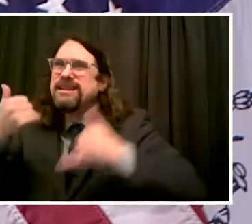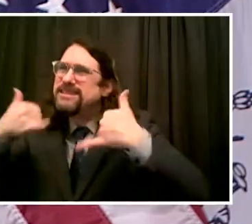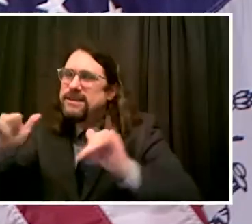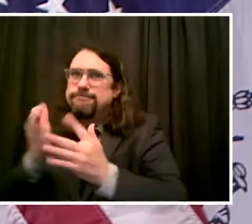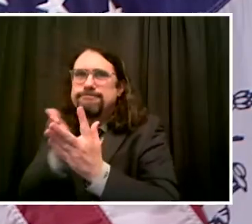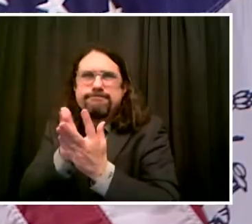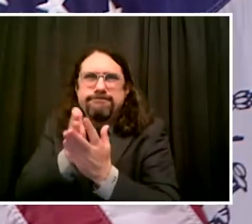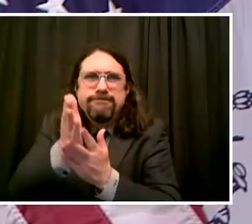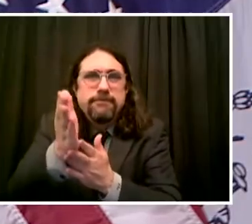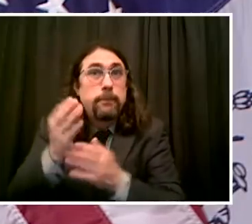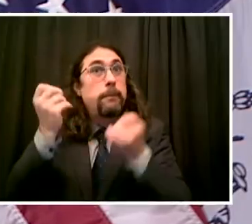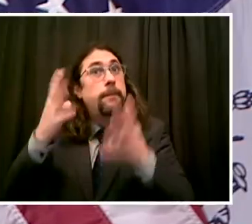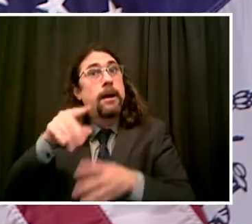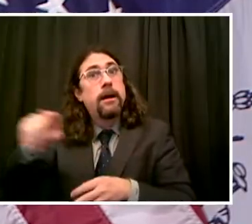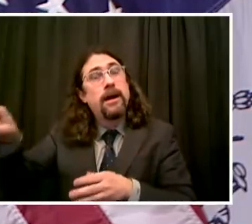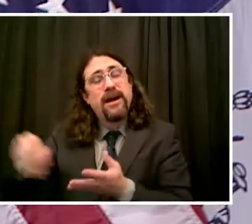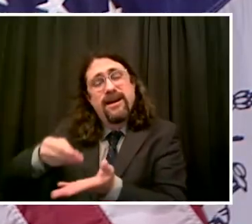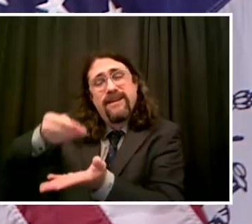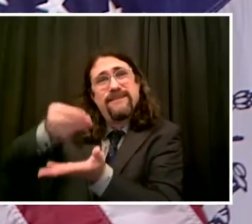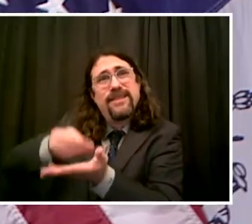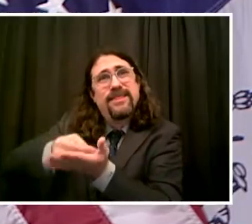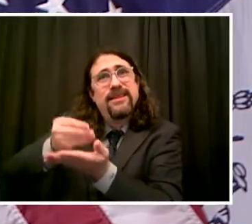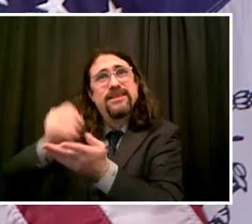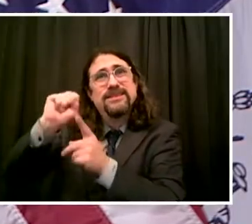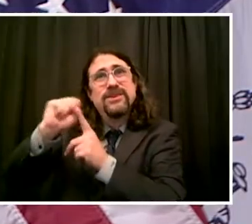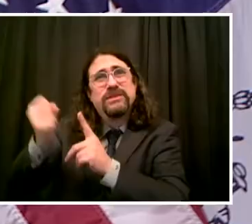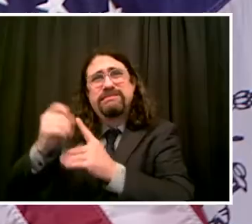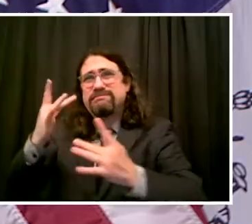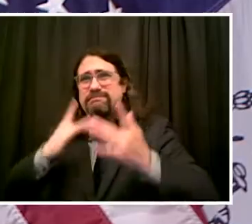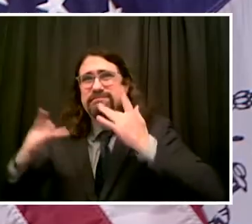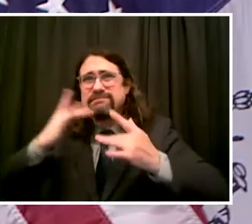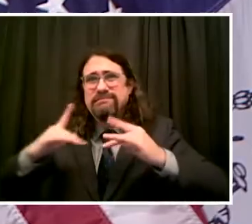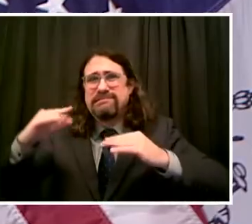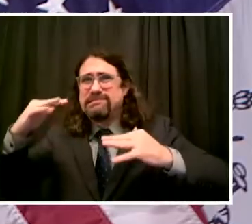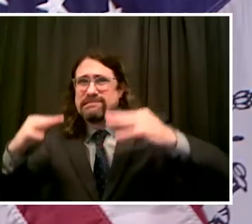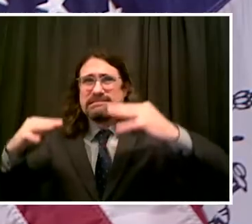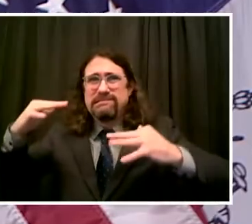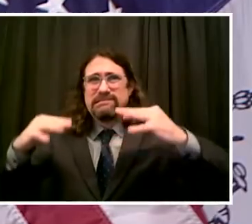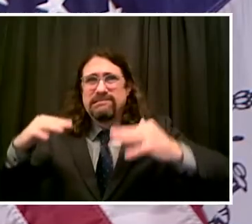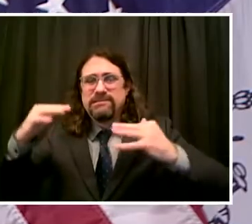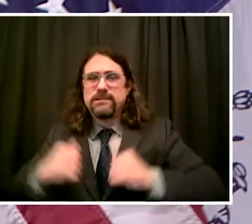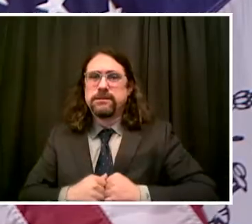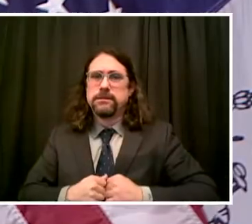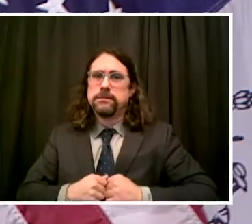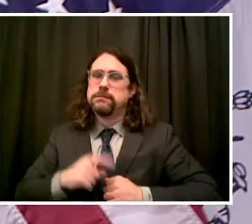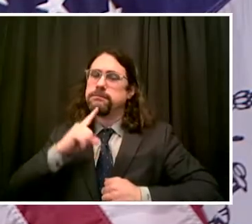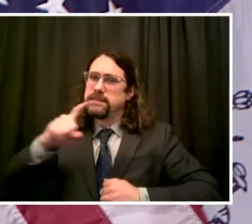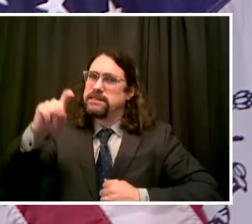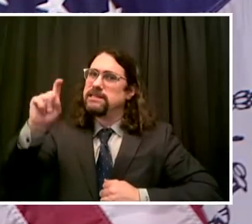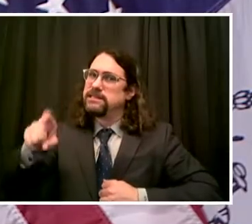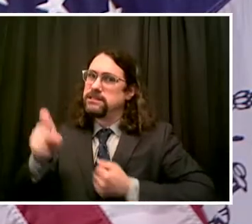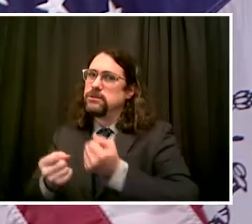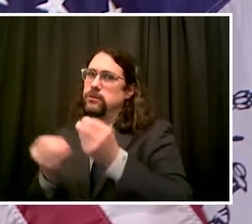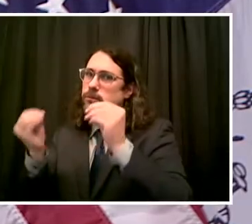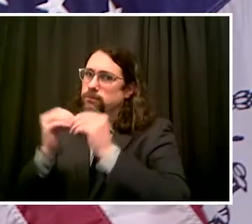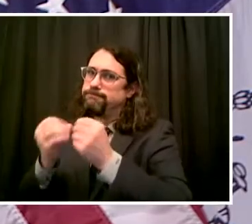PRACTICES. SO THEIR FINCANI AL TSIUATION HAS REALLY BEEN PUT THRUGOHSO MUCH. THERE'S BEEN A